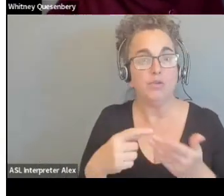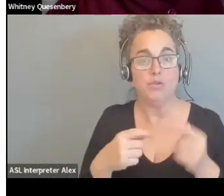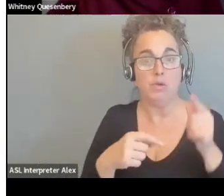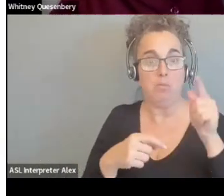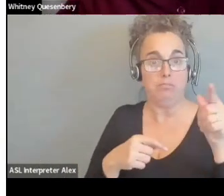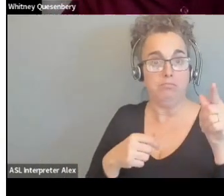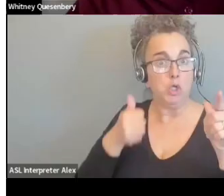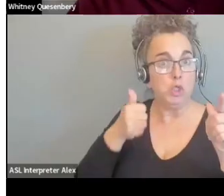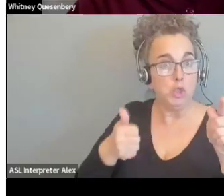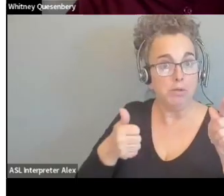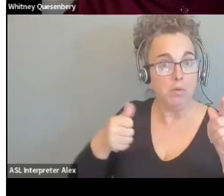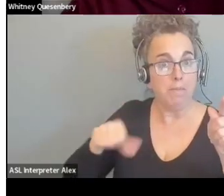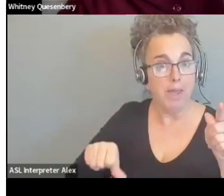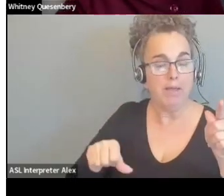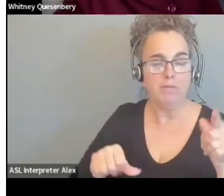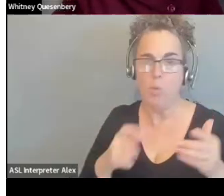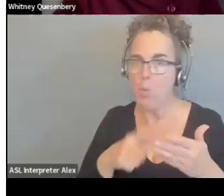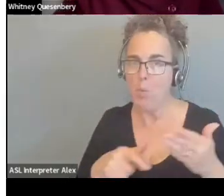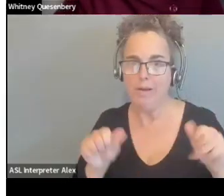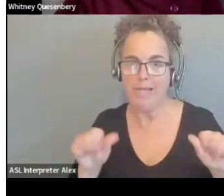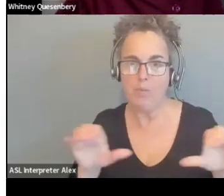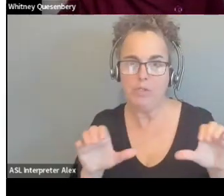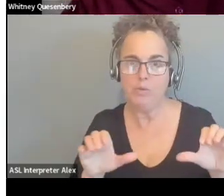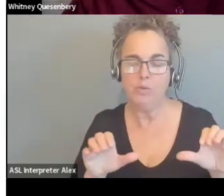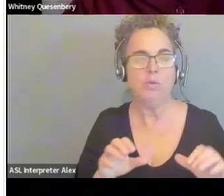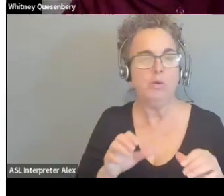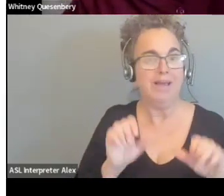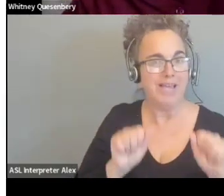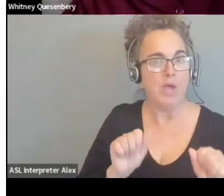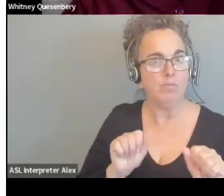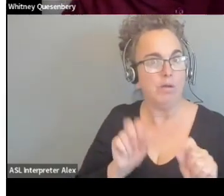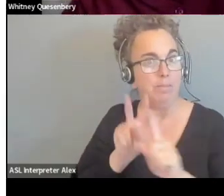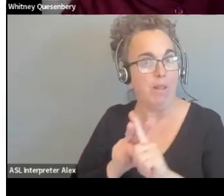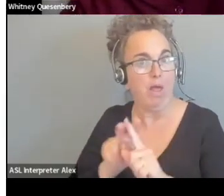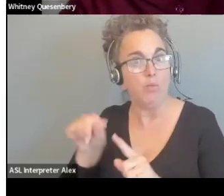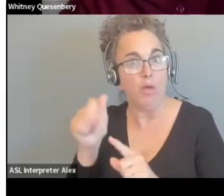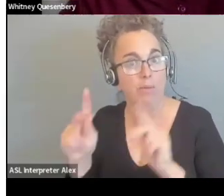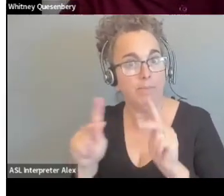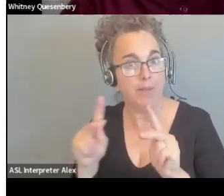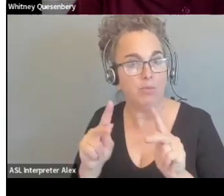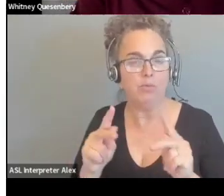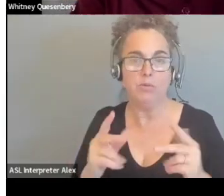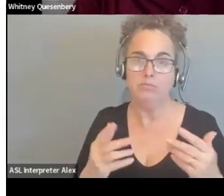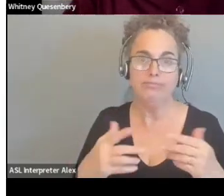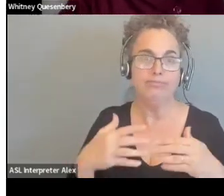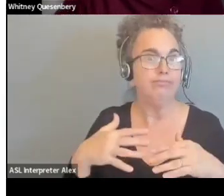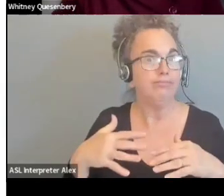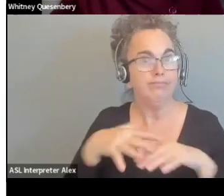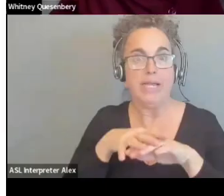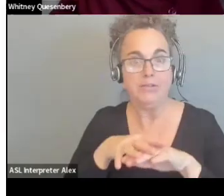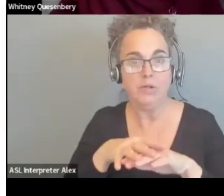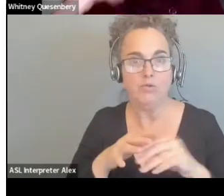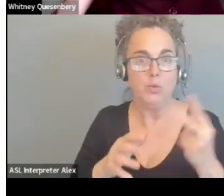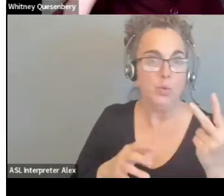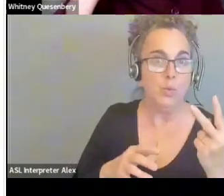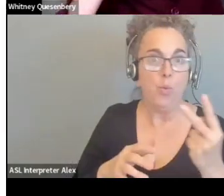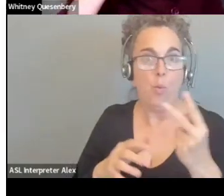What can we do with it? Can it work? Who else would it work for? Are there intersections where both two, two or more people might, might,